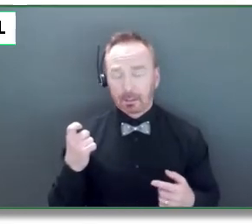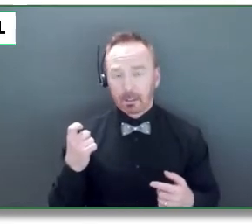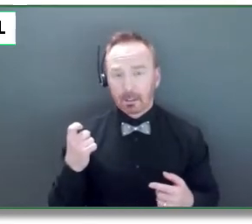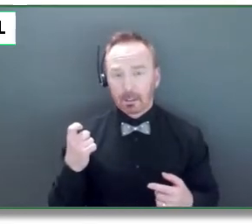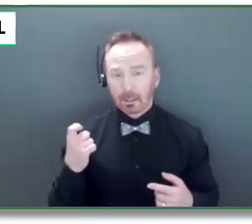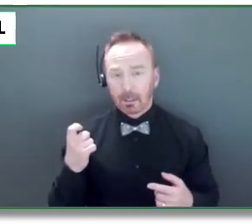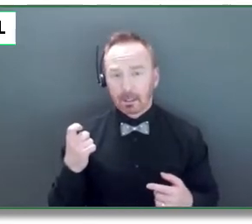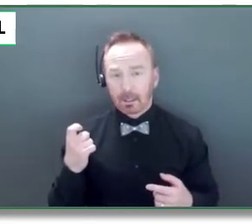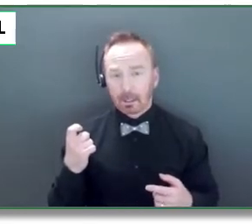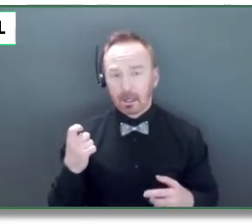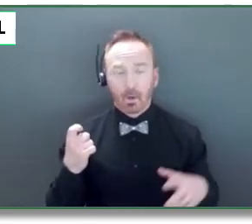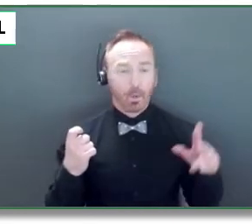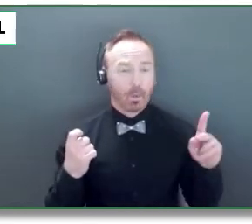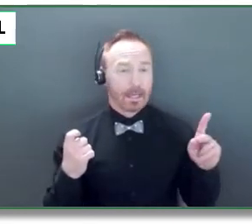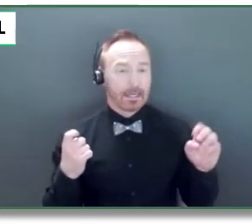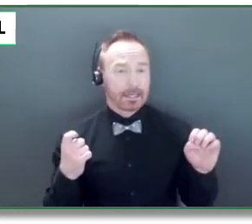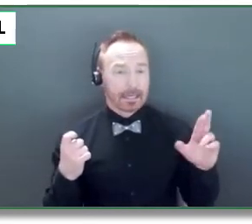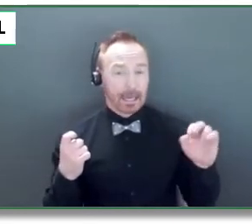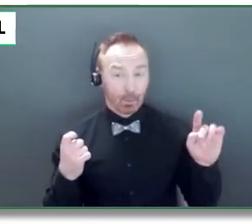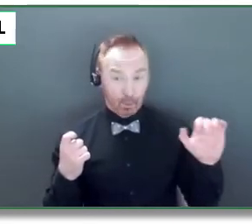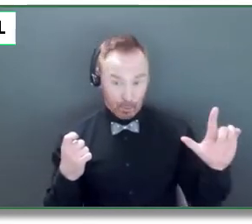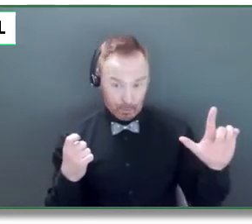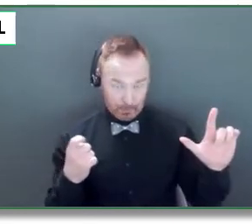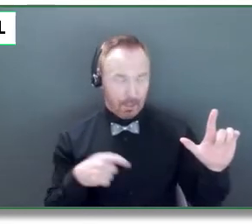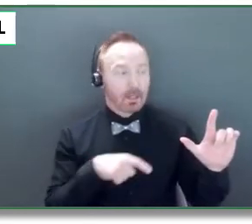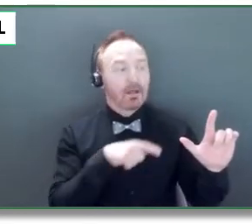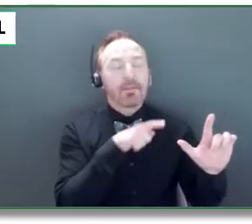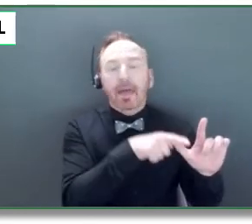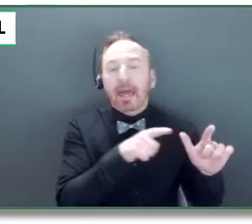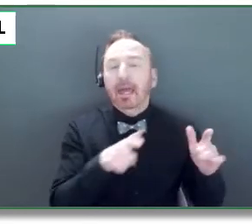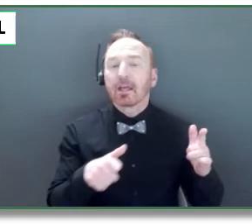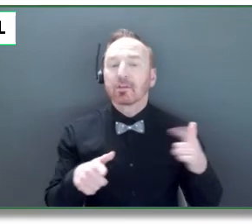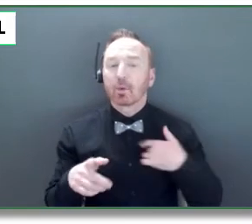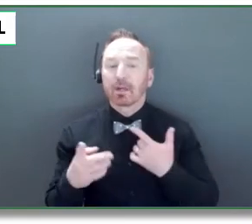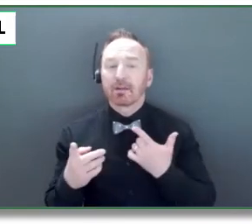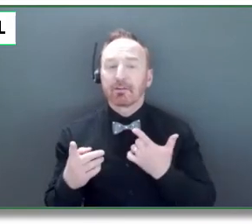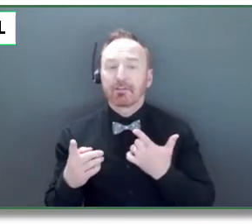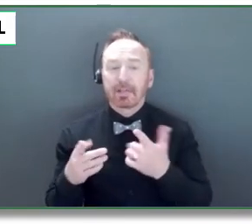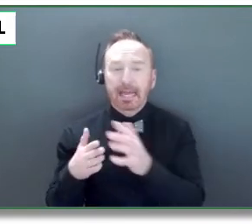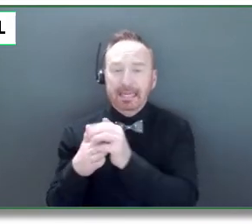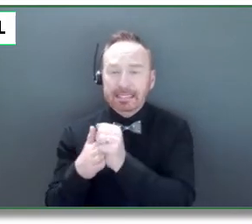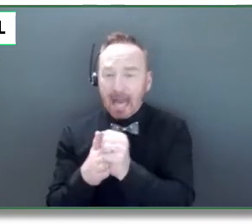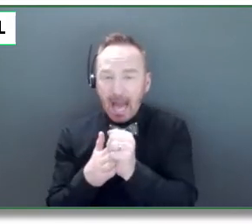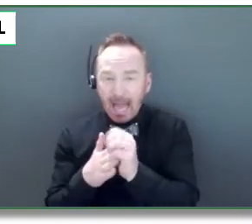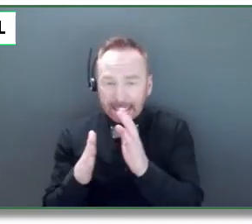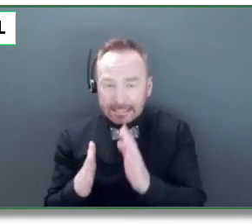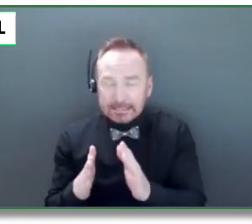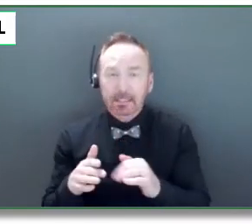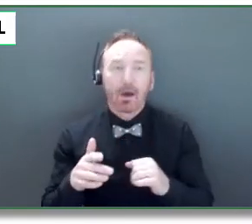is communicating with guides and attending activities, what sort of advice do you have for staff so that they're keeping